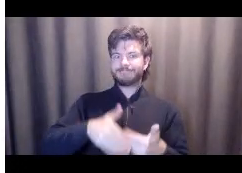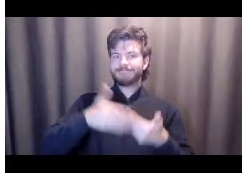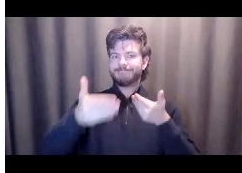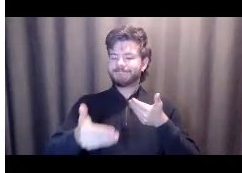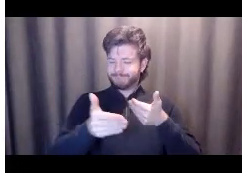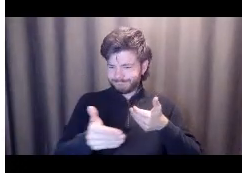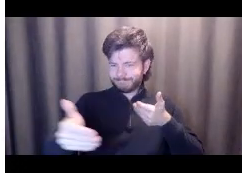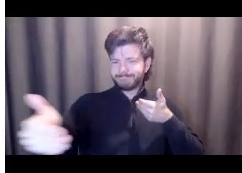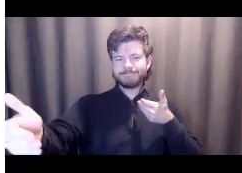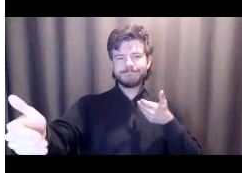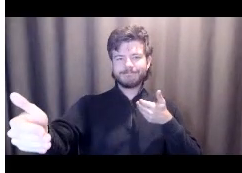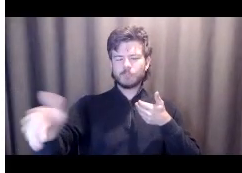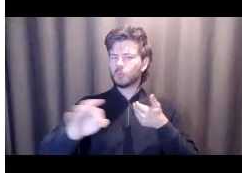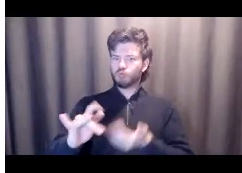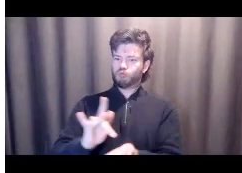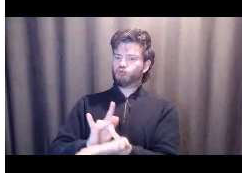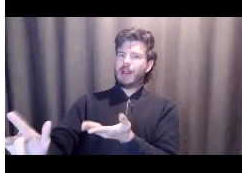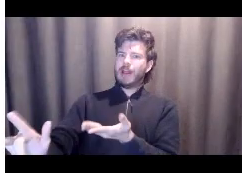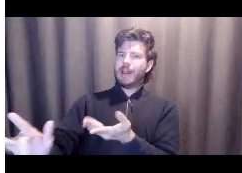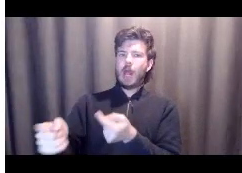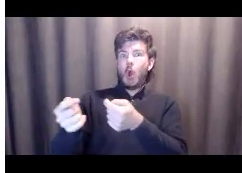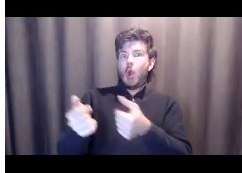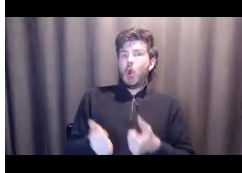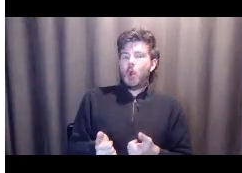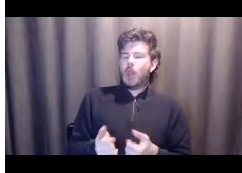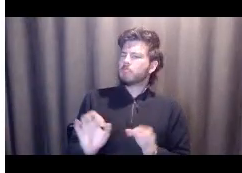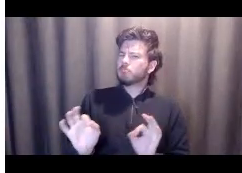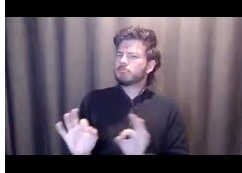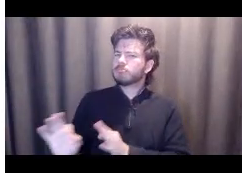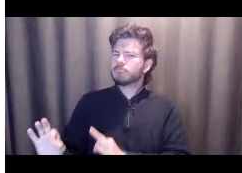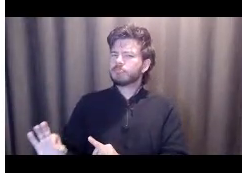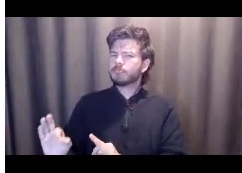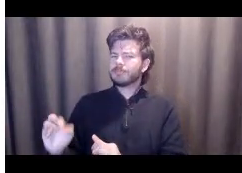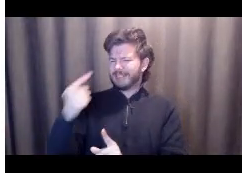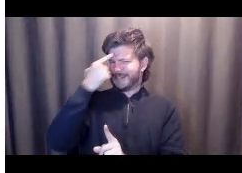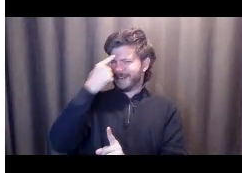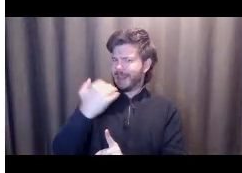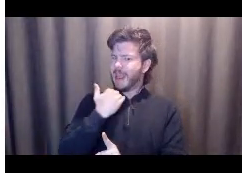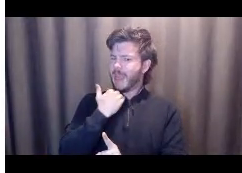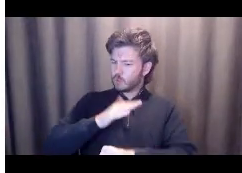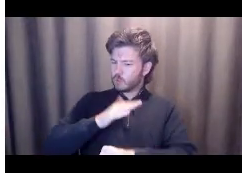and the length of any funding periods within the plan,